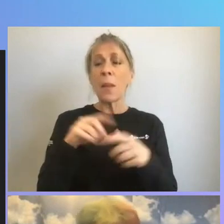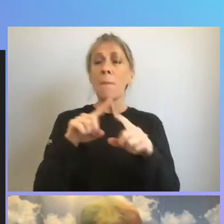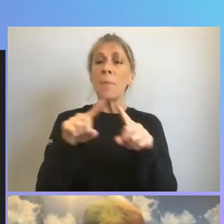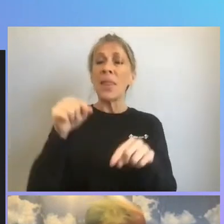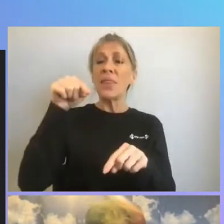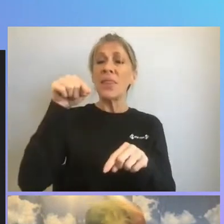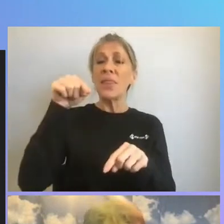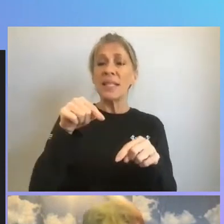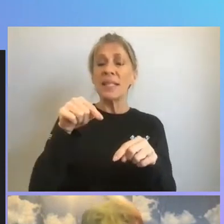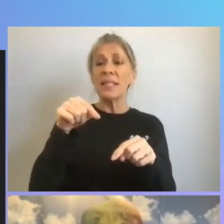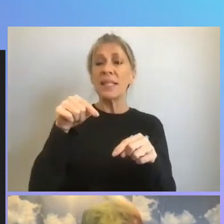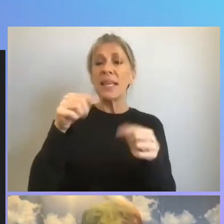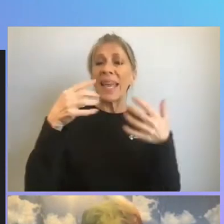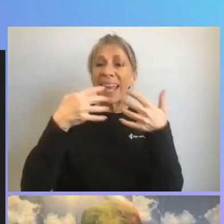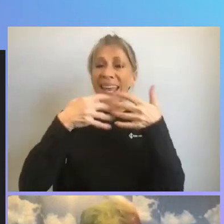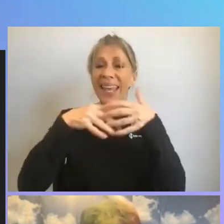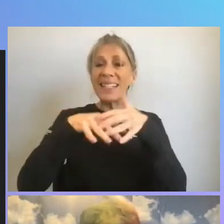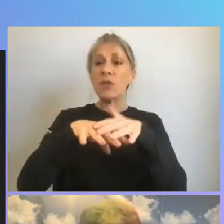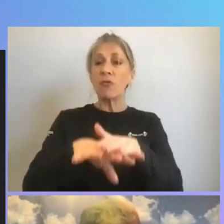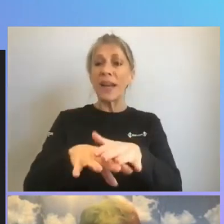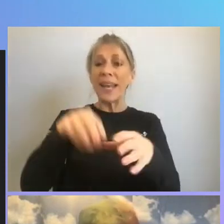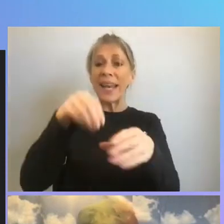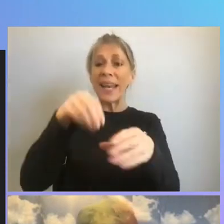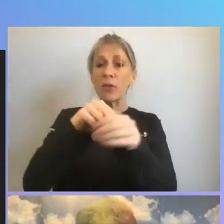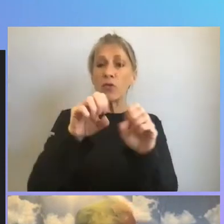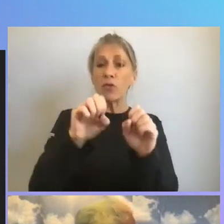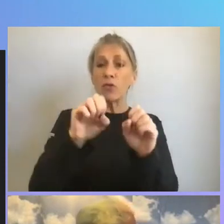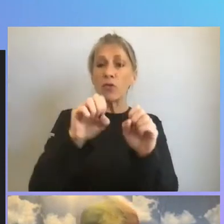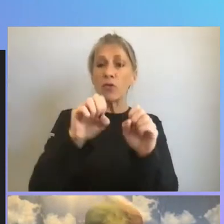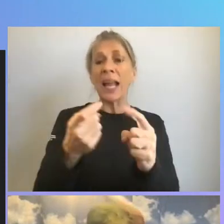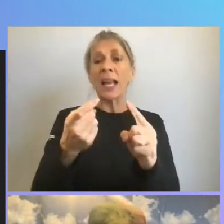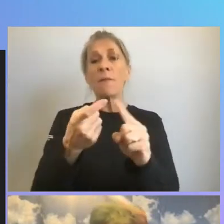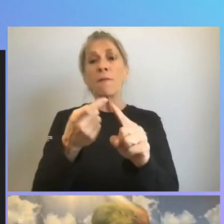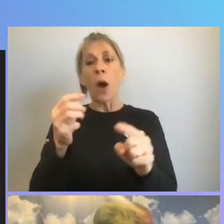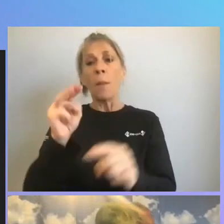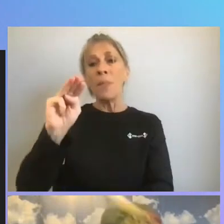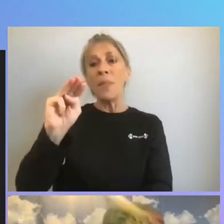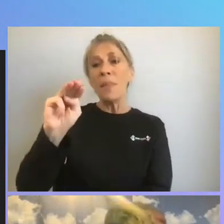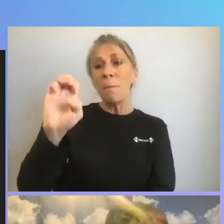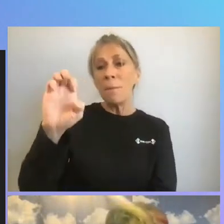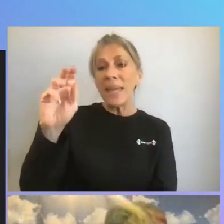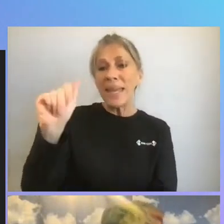into, into society from popular